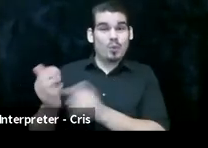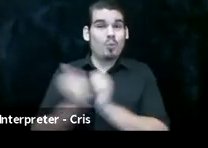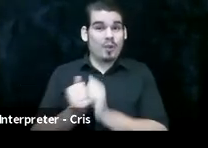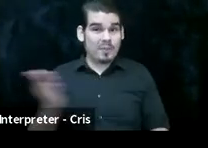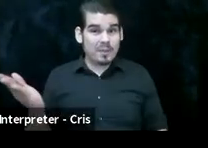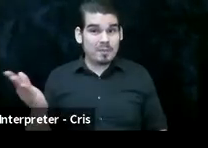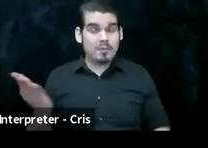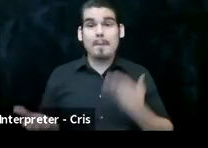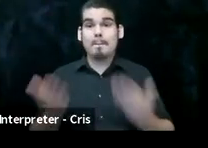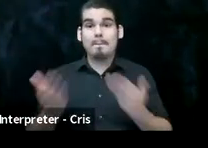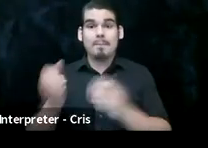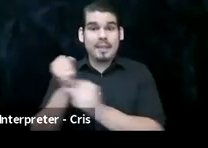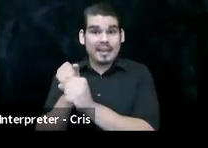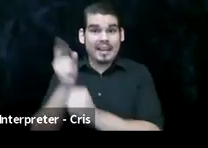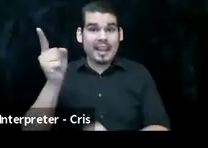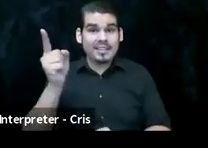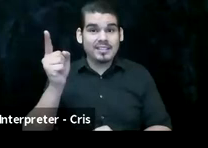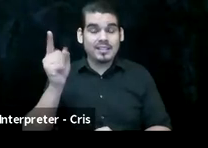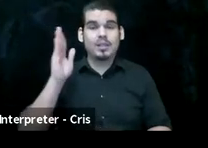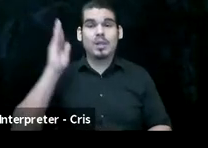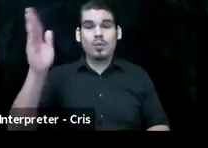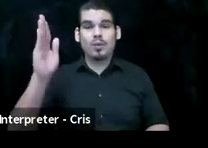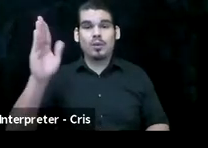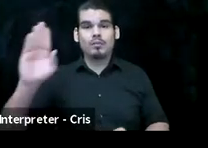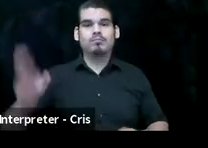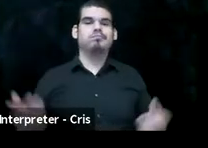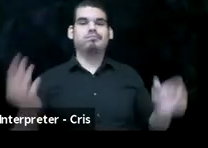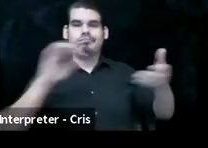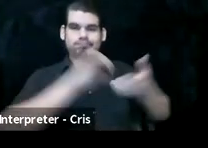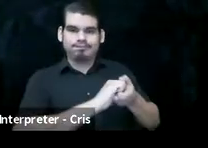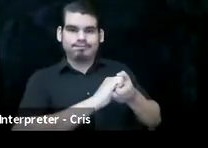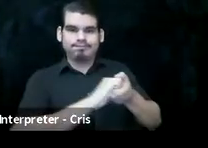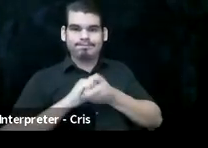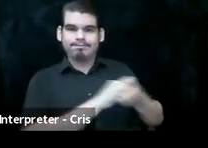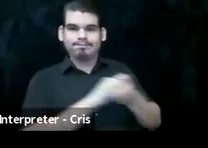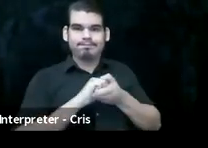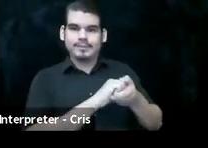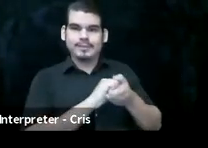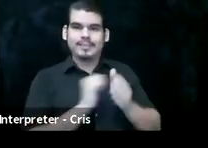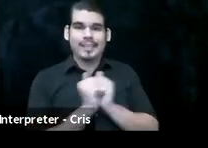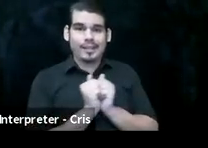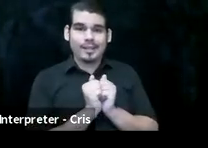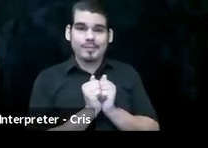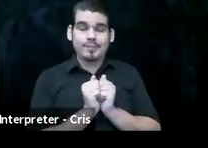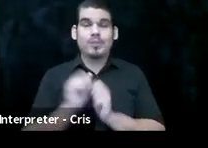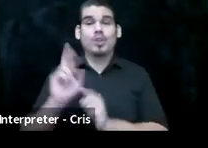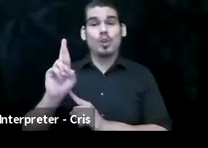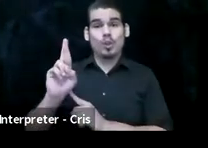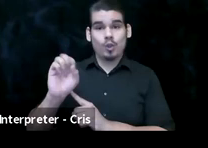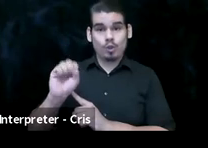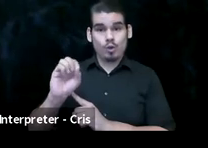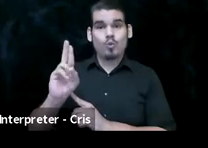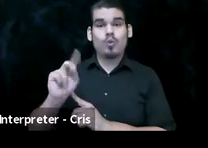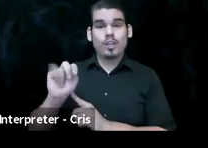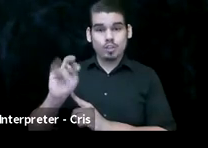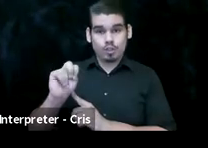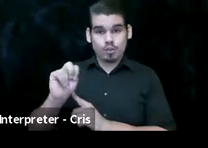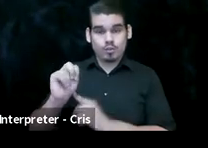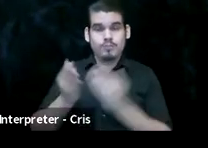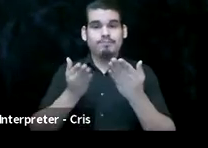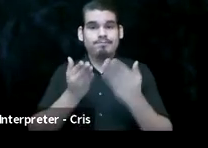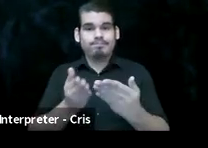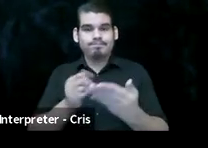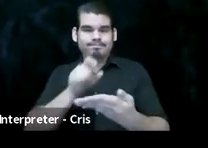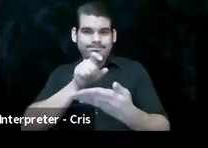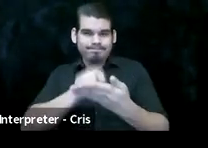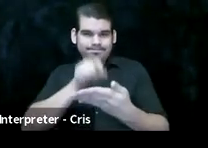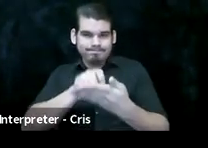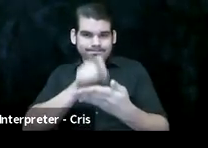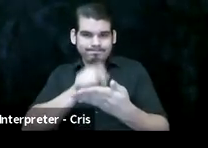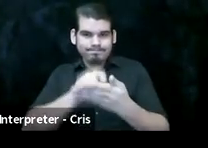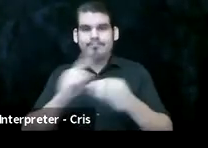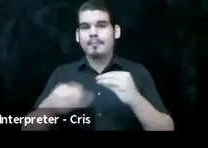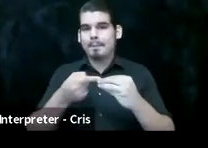RAD Region II: from different regions have collaborated on a resolution together so like I said earlier, attack the resolution, not the person or the authors, the second part, take space and make space so.